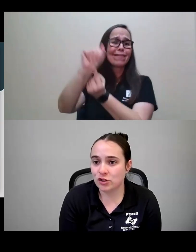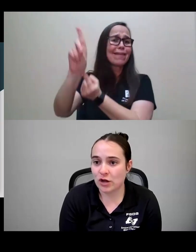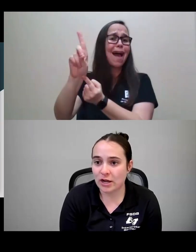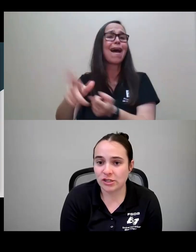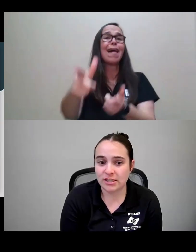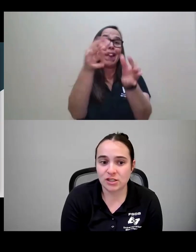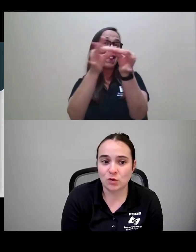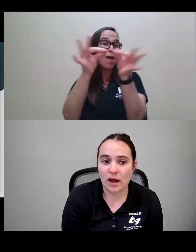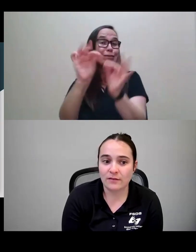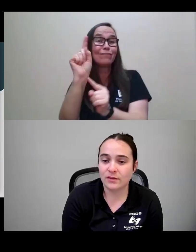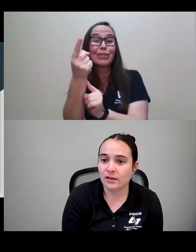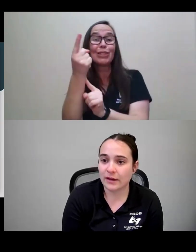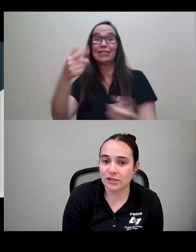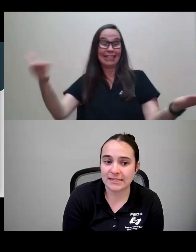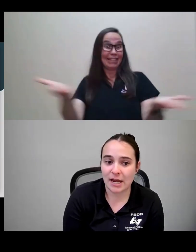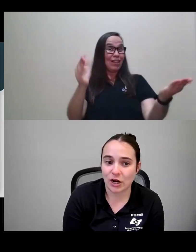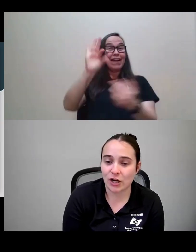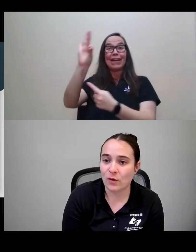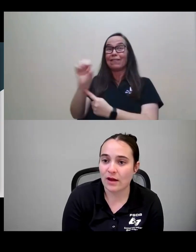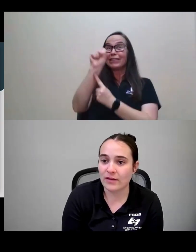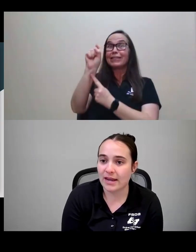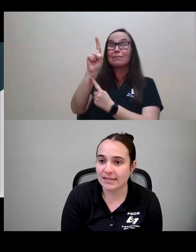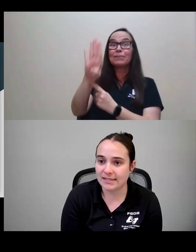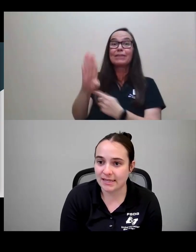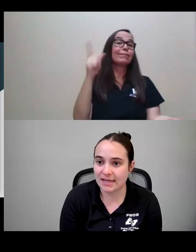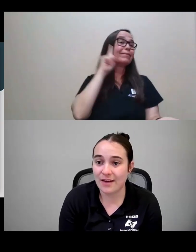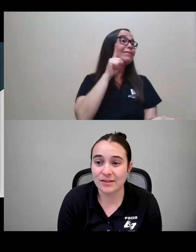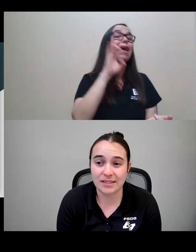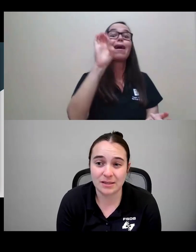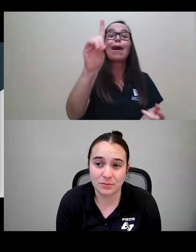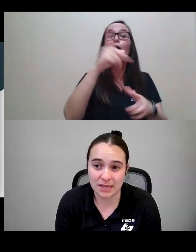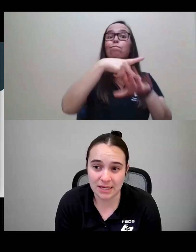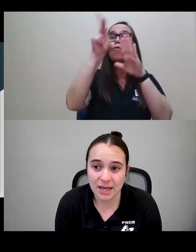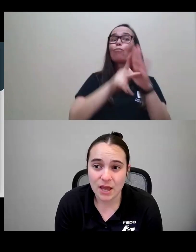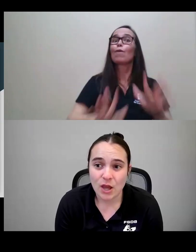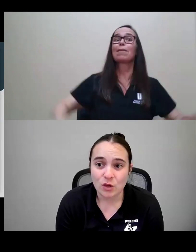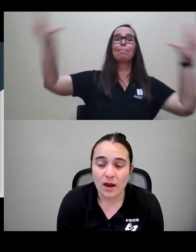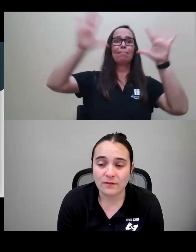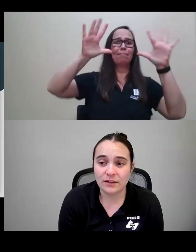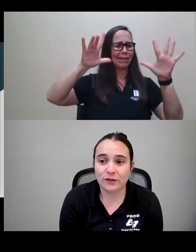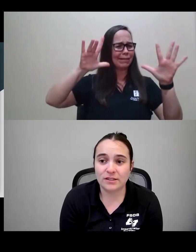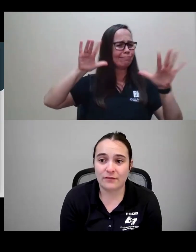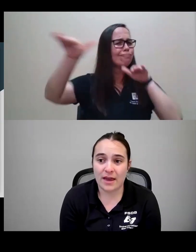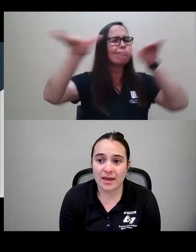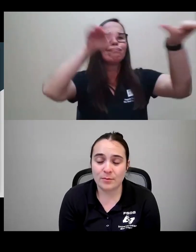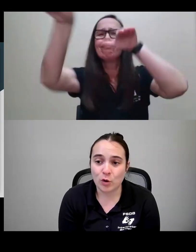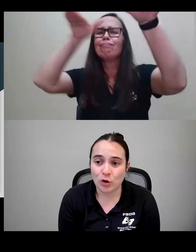different strategies. You have the Cler Center, you have NAD, FSDB, you have different deaf ed